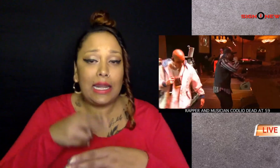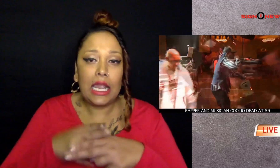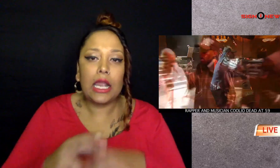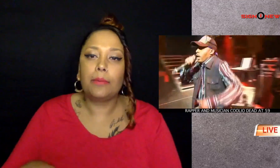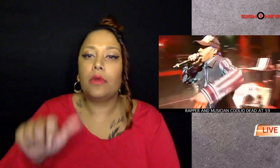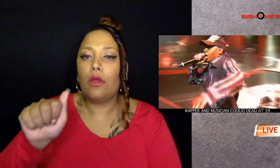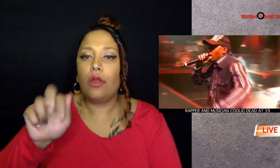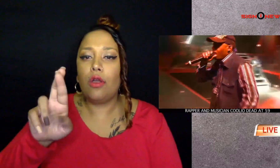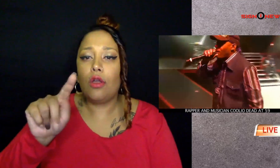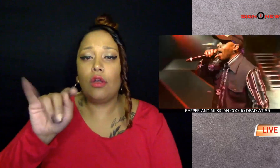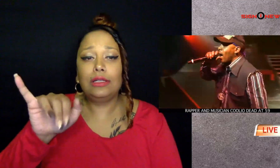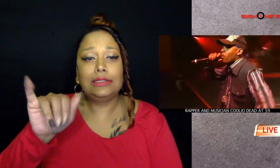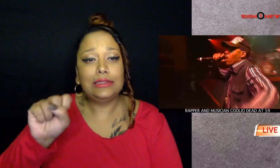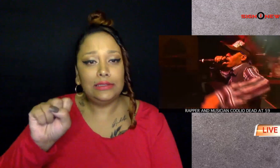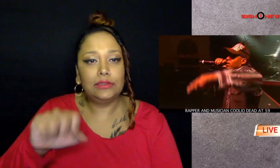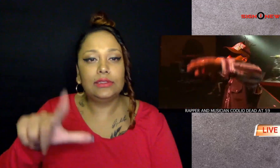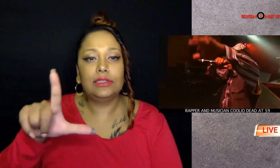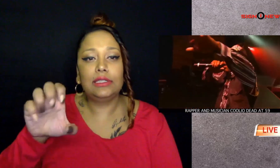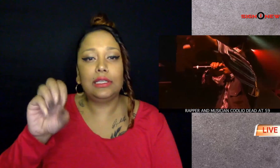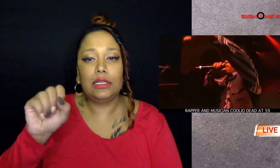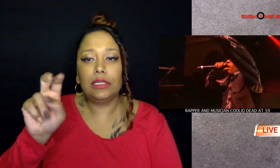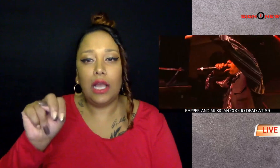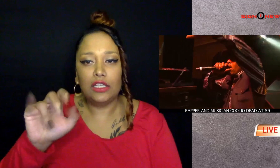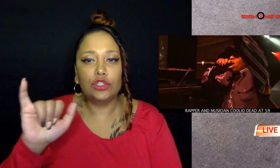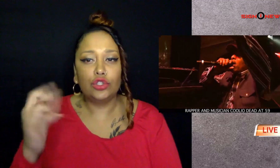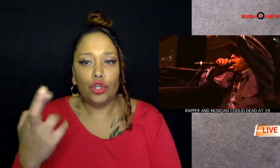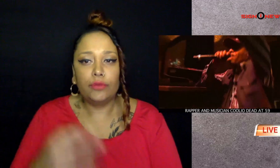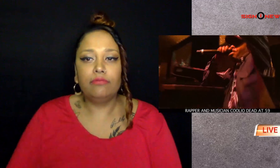Coolio whose real name is Ardis Leon Ivey Junior